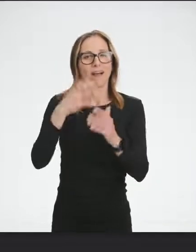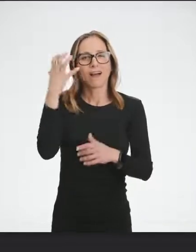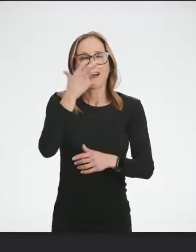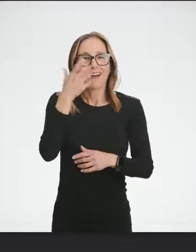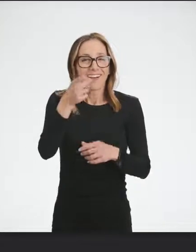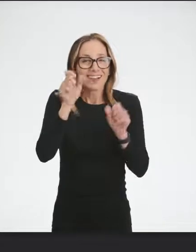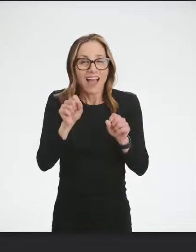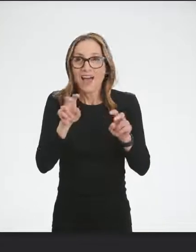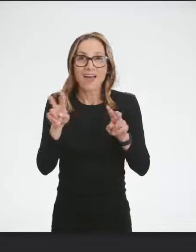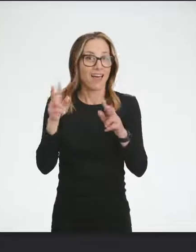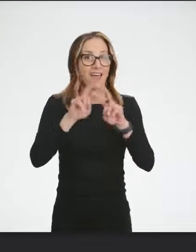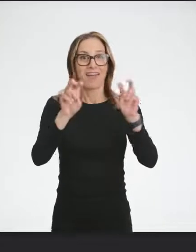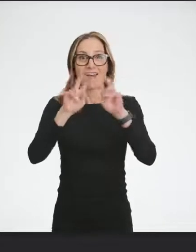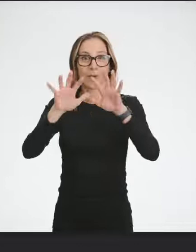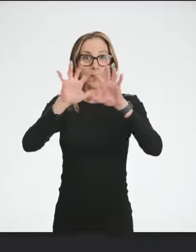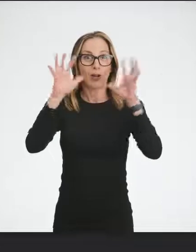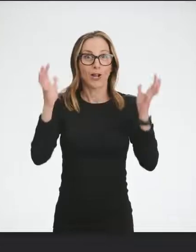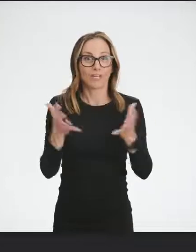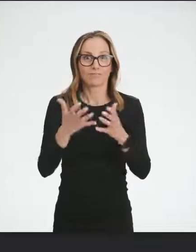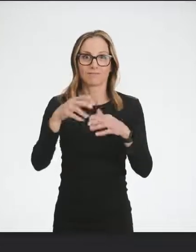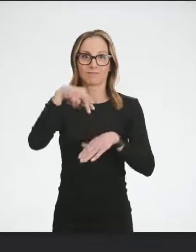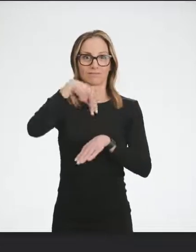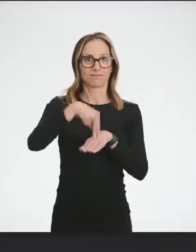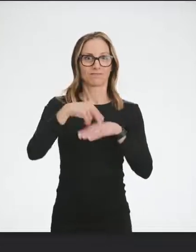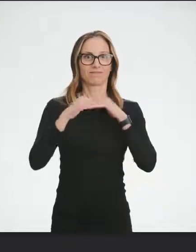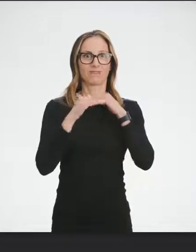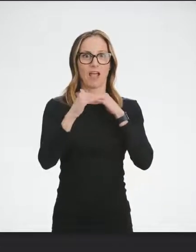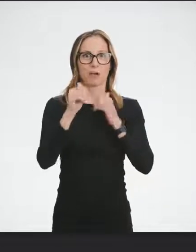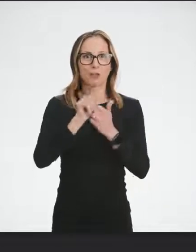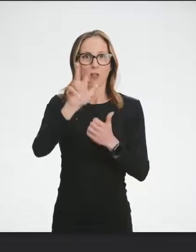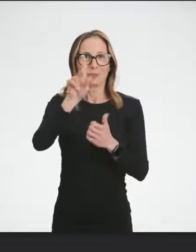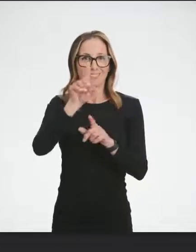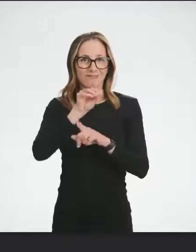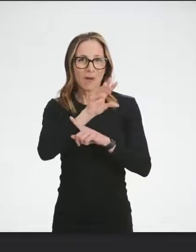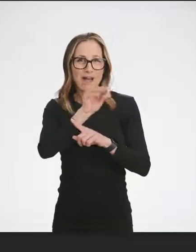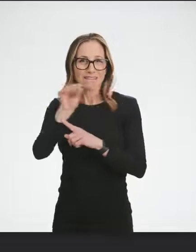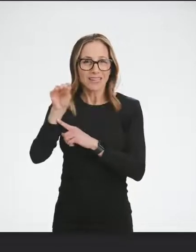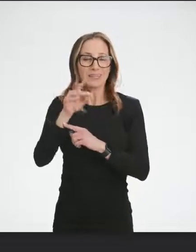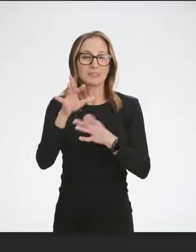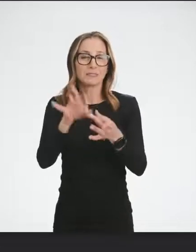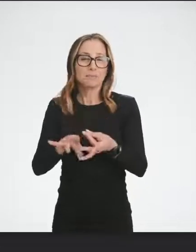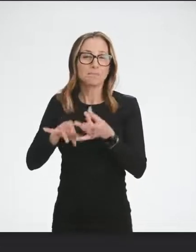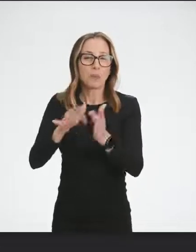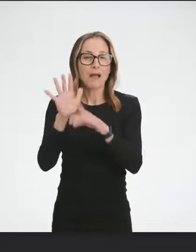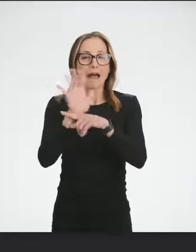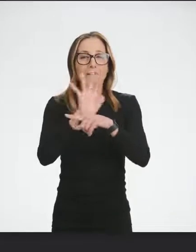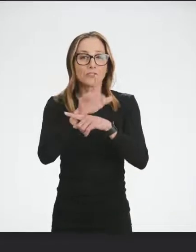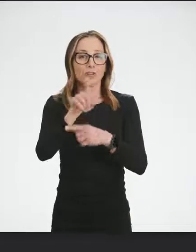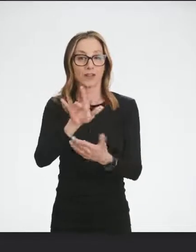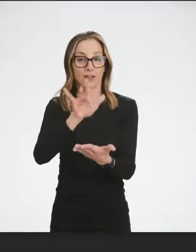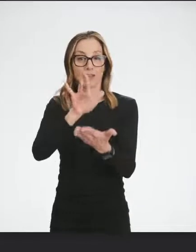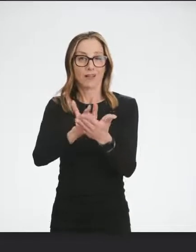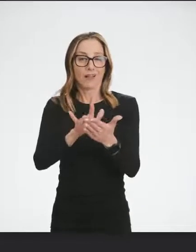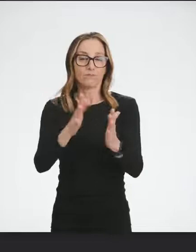which is a great way to explore the world at ground level, with high resolution 3D photography and smooth animations.